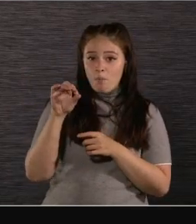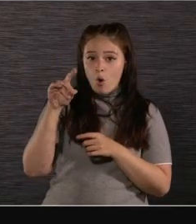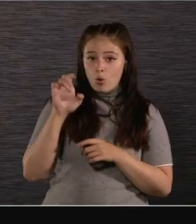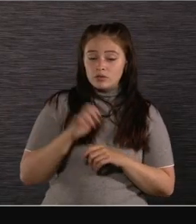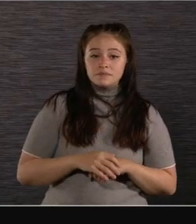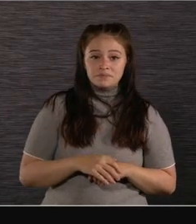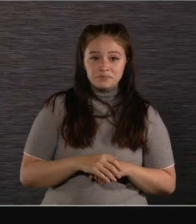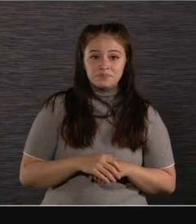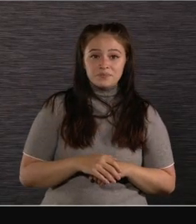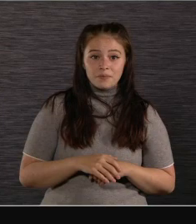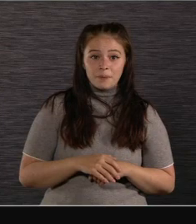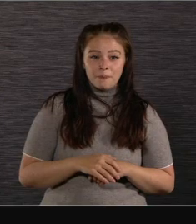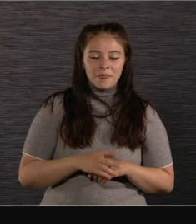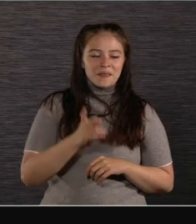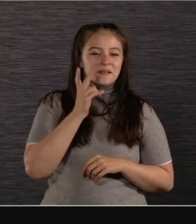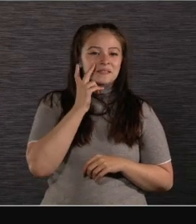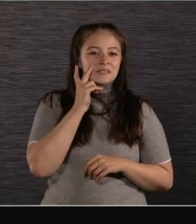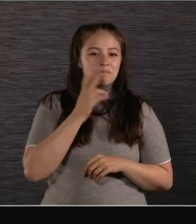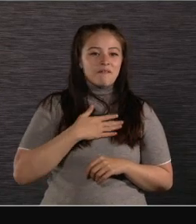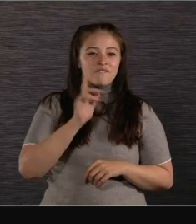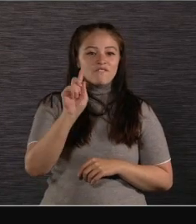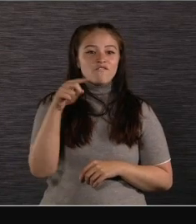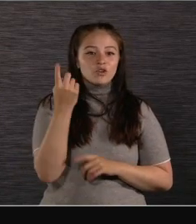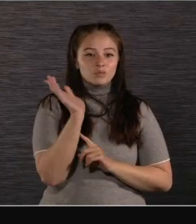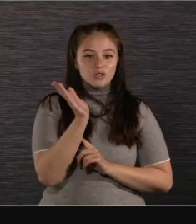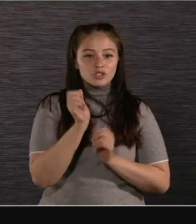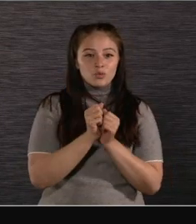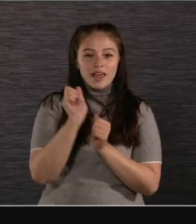Check out these clips of my first production with Airpeak